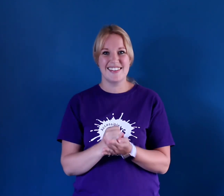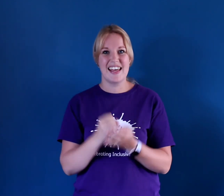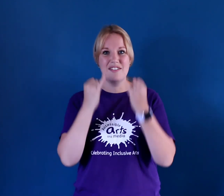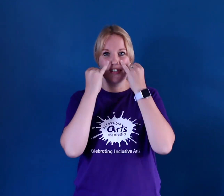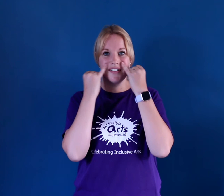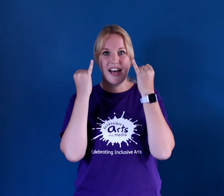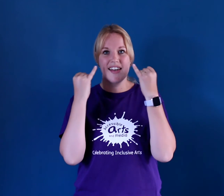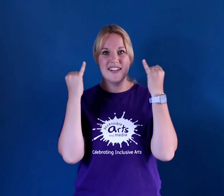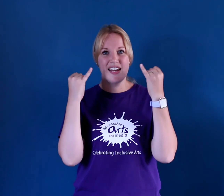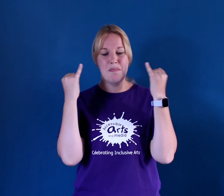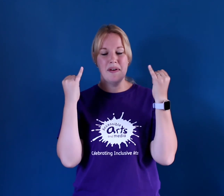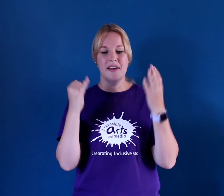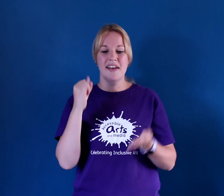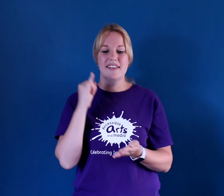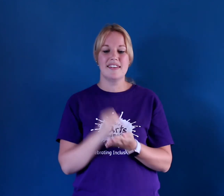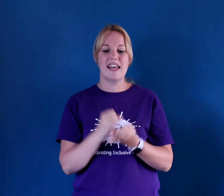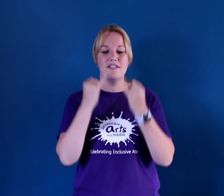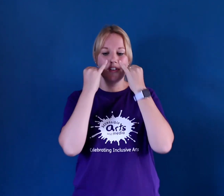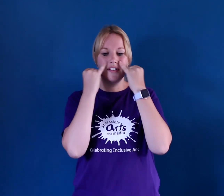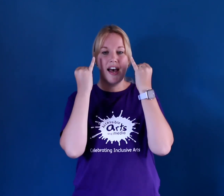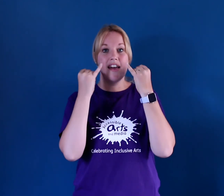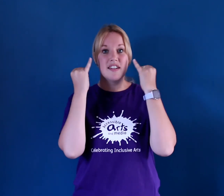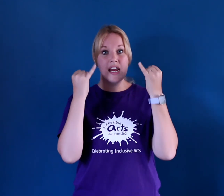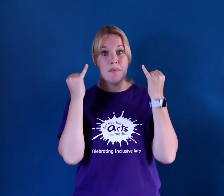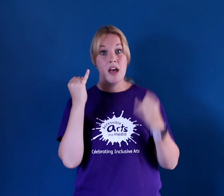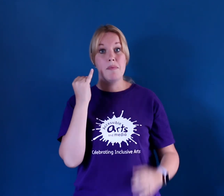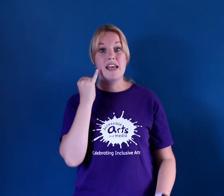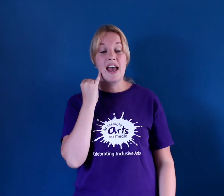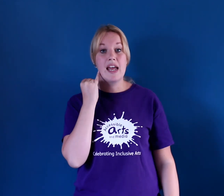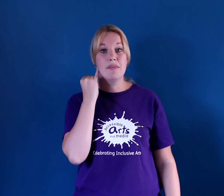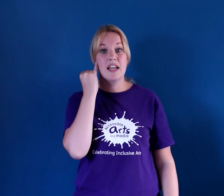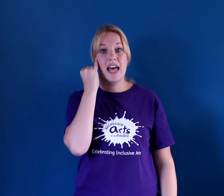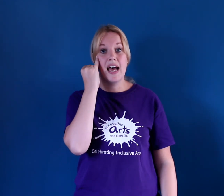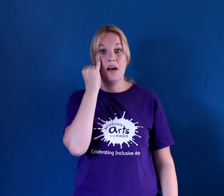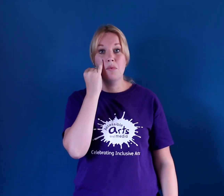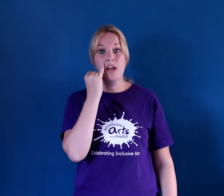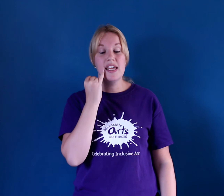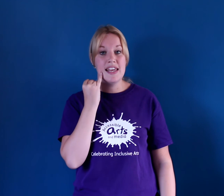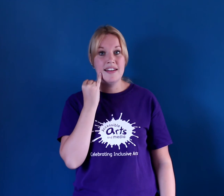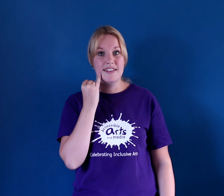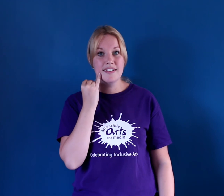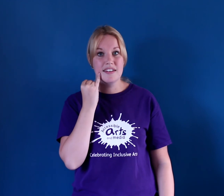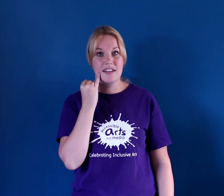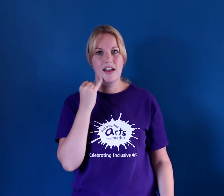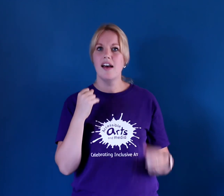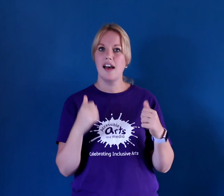Sinful tired sheep, sinful tired sheep became the lamb we eat.